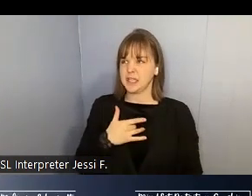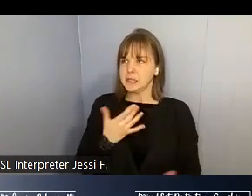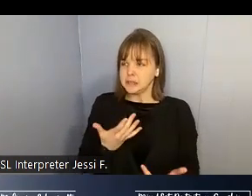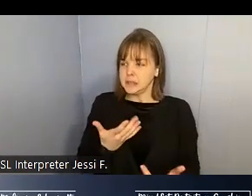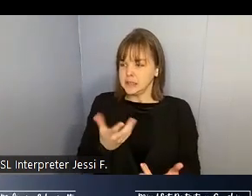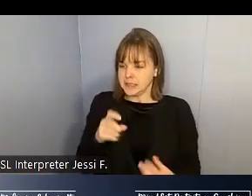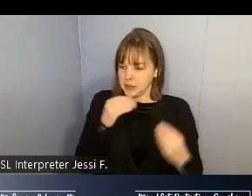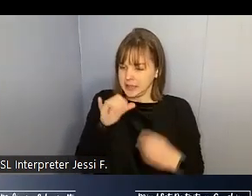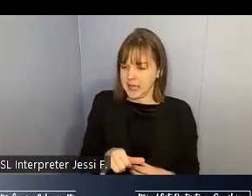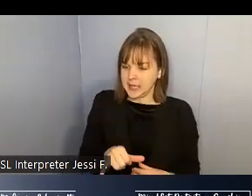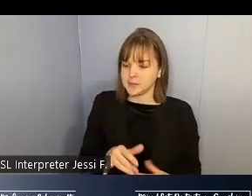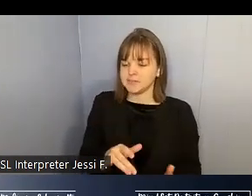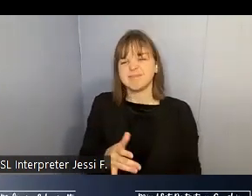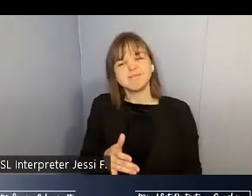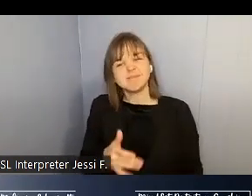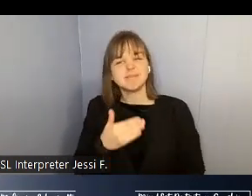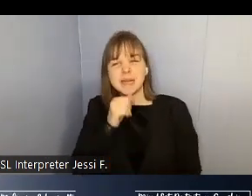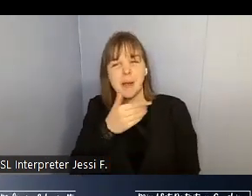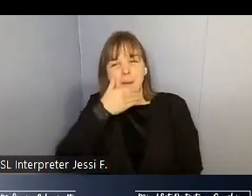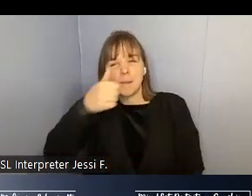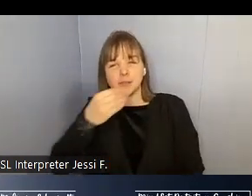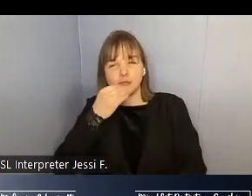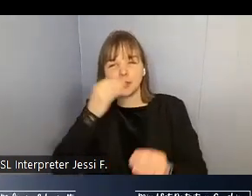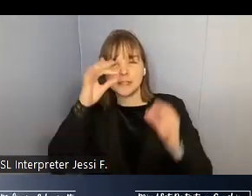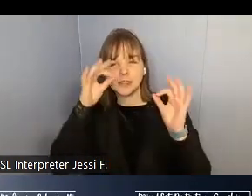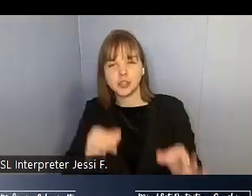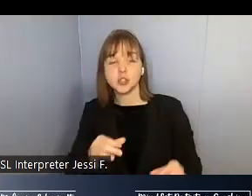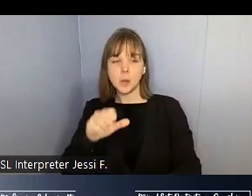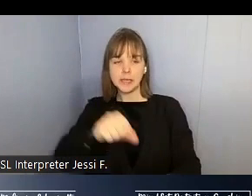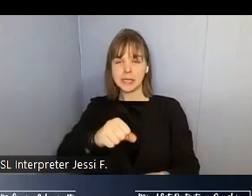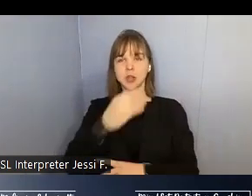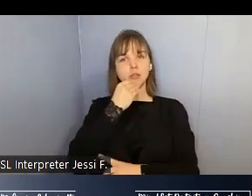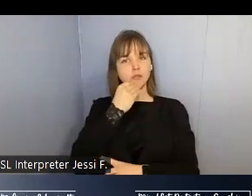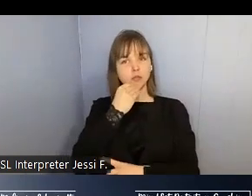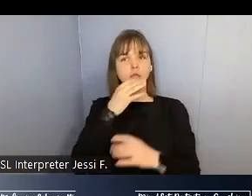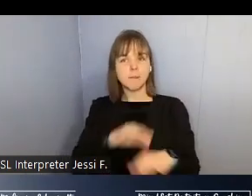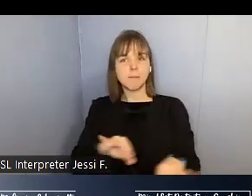So while it's about the food, certainly the food matters, it goes way beyond the food.